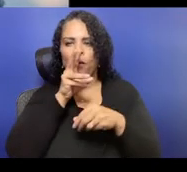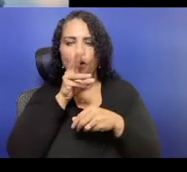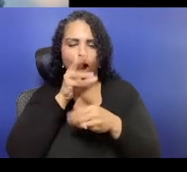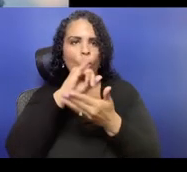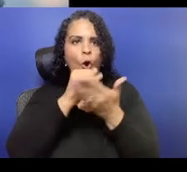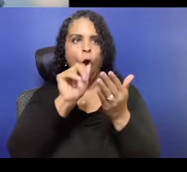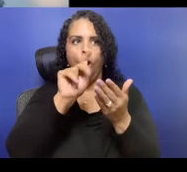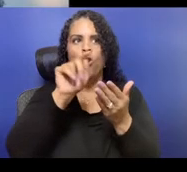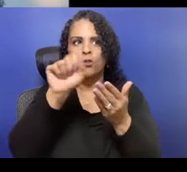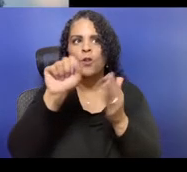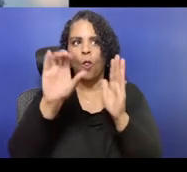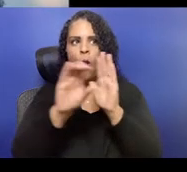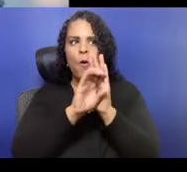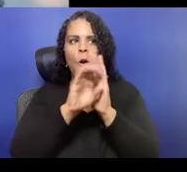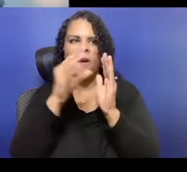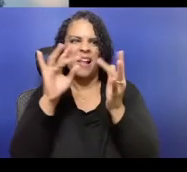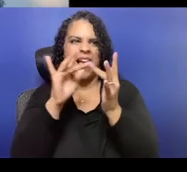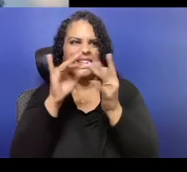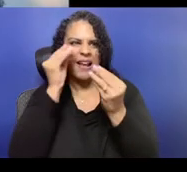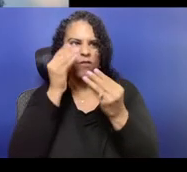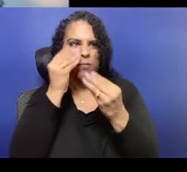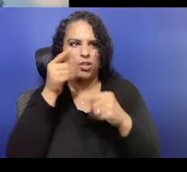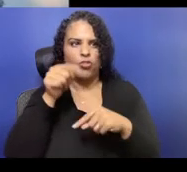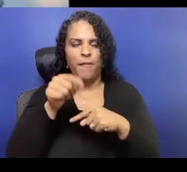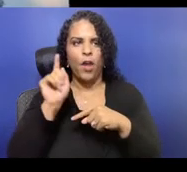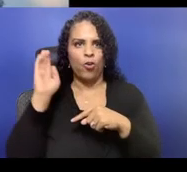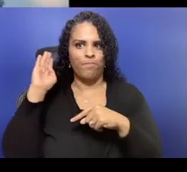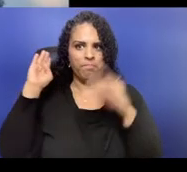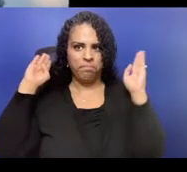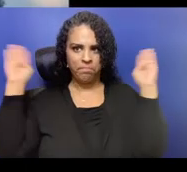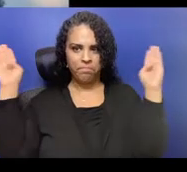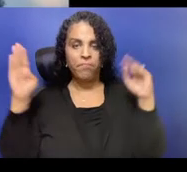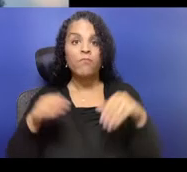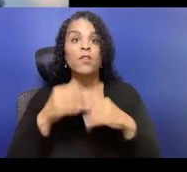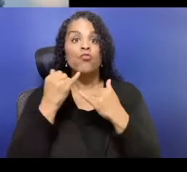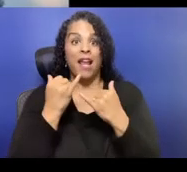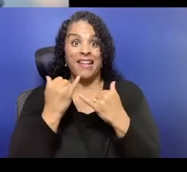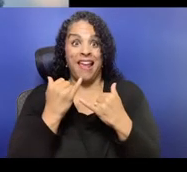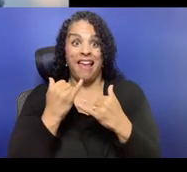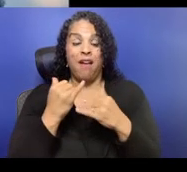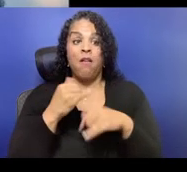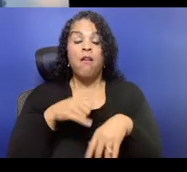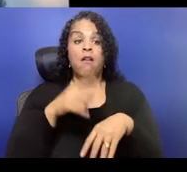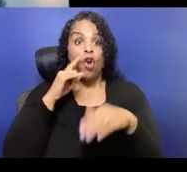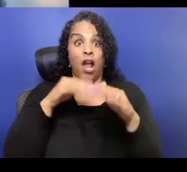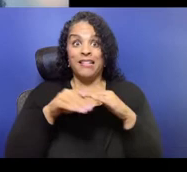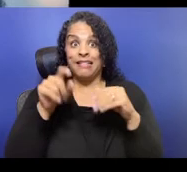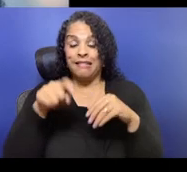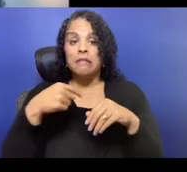so I wanna take a moment to highlight, amplify, and shout out Unsettling Dramaturgy, a colloquium of Mad, Crip, Disabled,